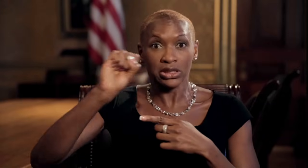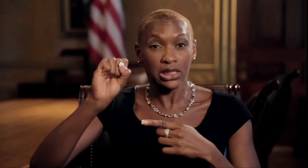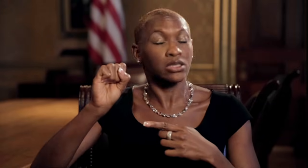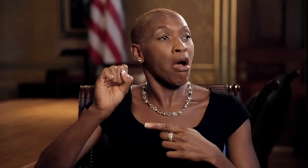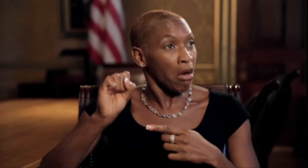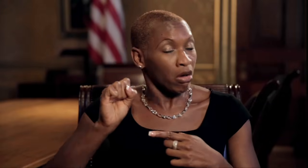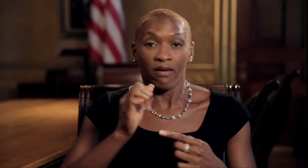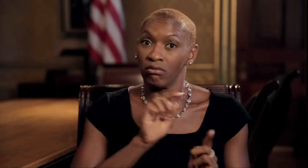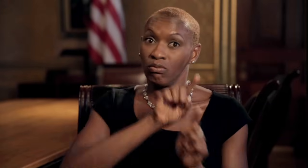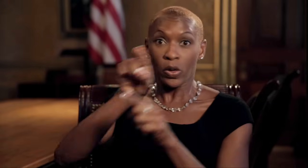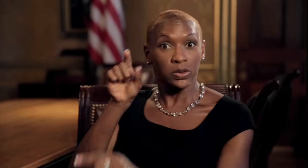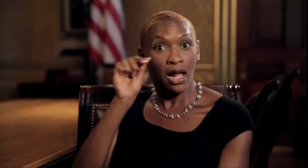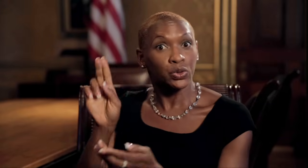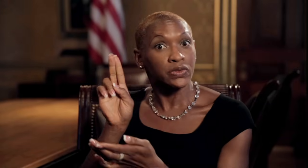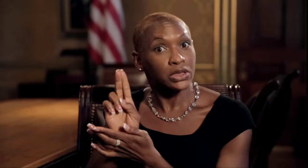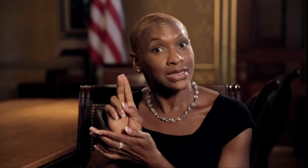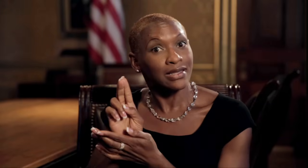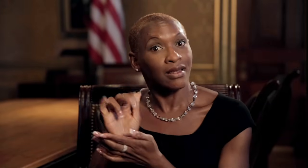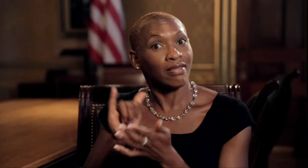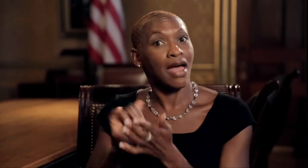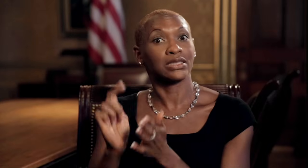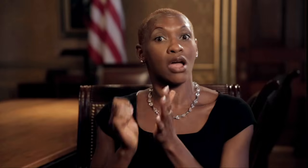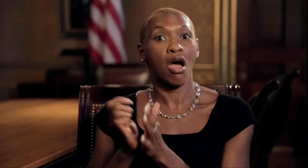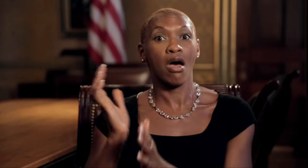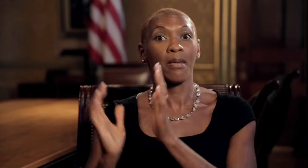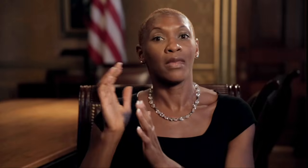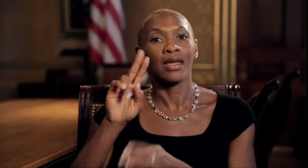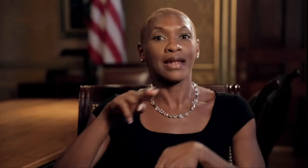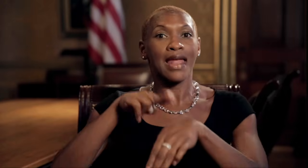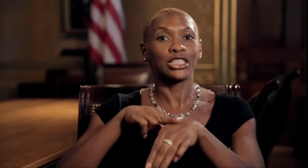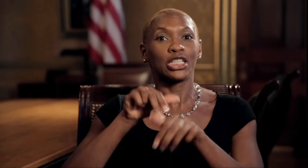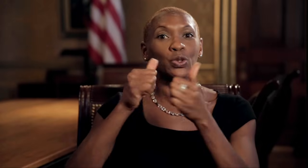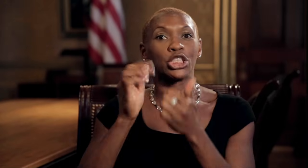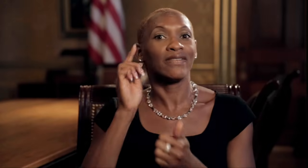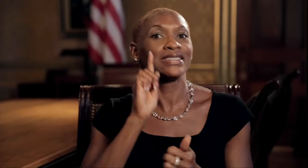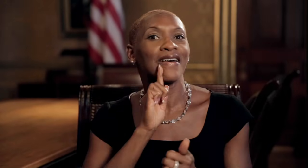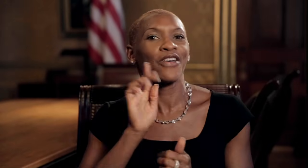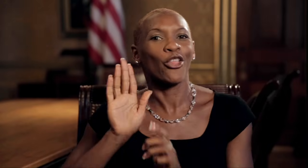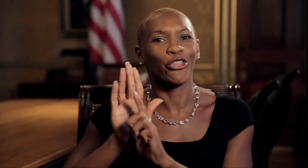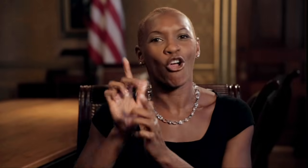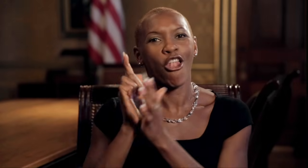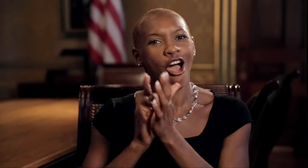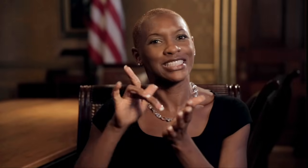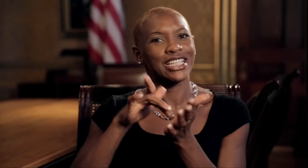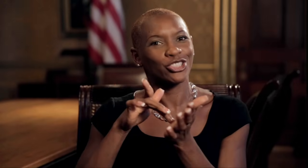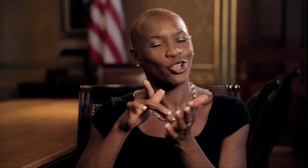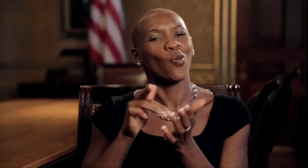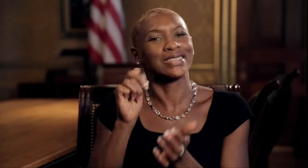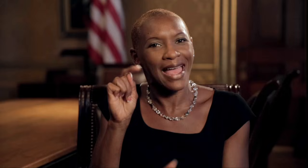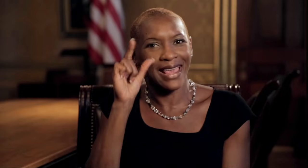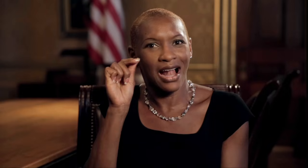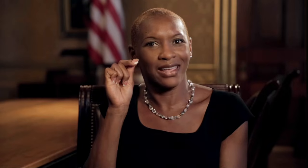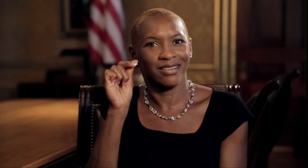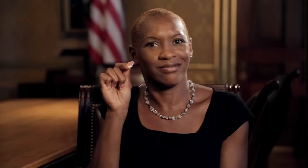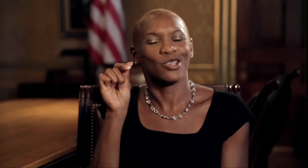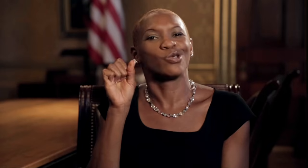I went to Gallaudet University. At that time, the law center of the National Association of the Deaf was on campus.